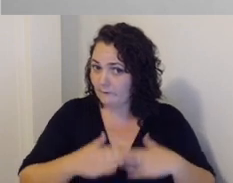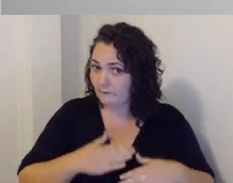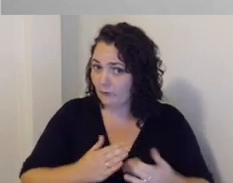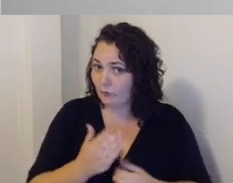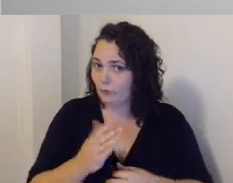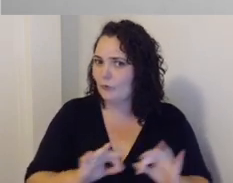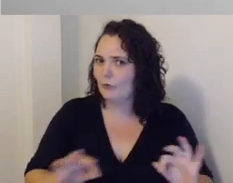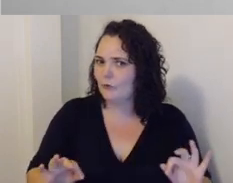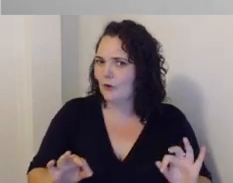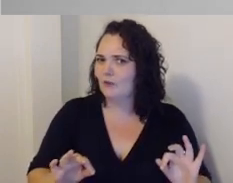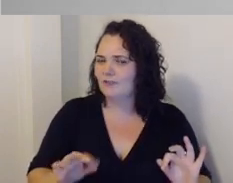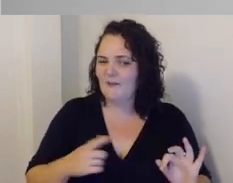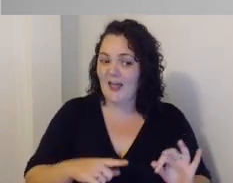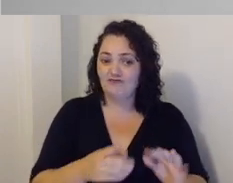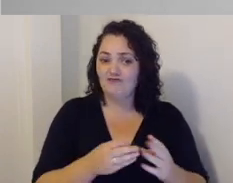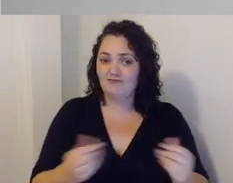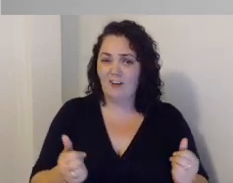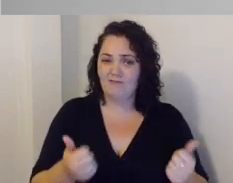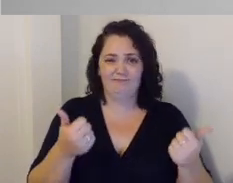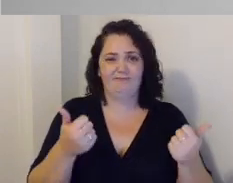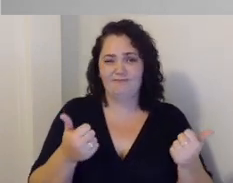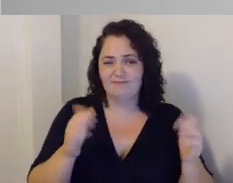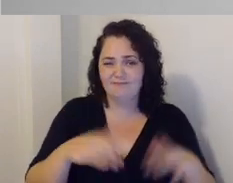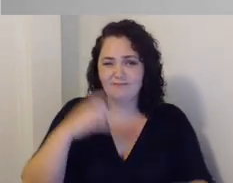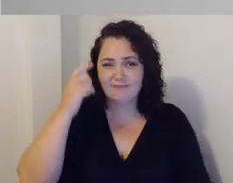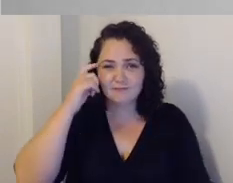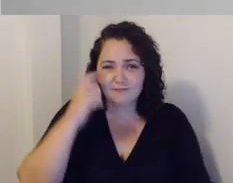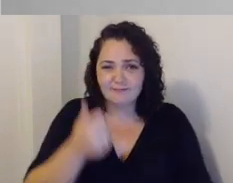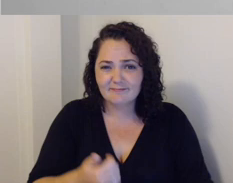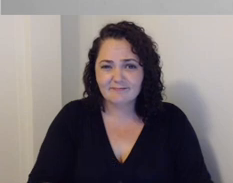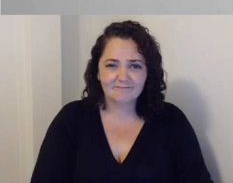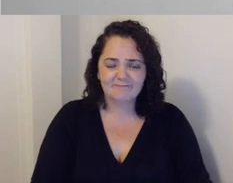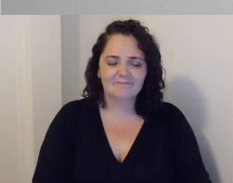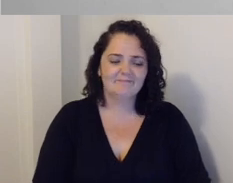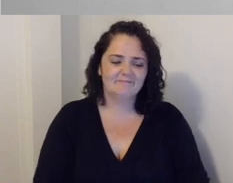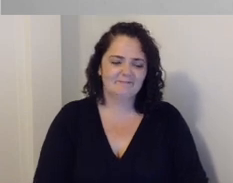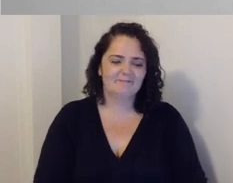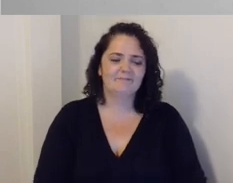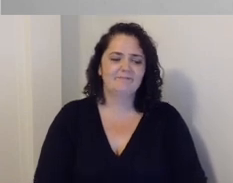got my dry ground there okay and we've got Atticus and Rachel into their poses, now where they're